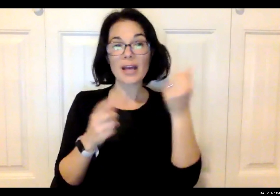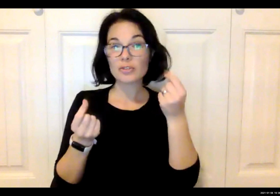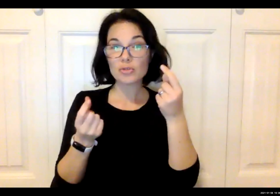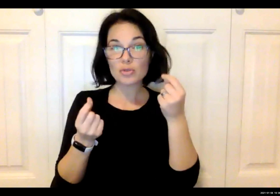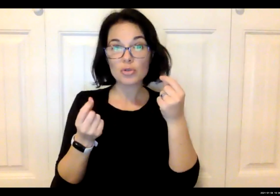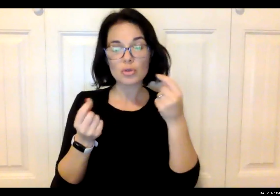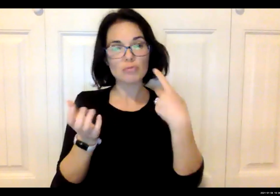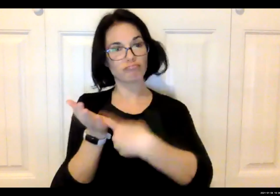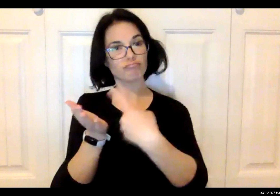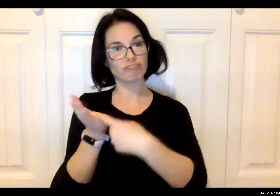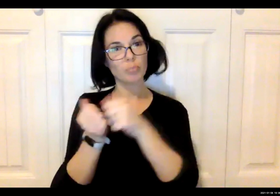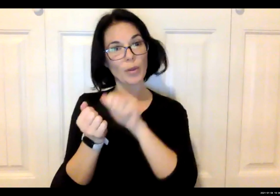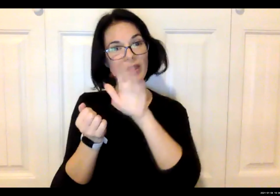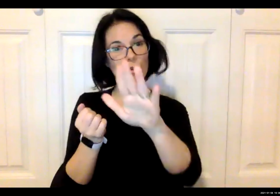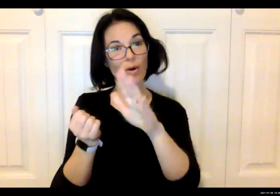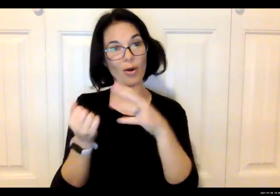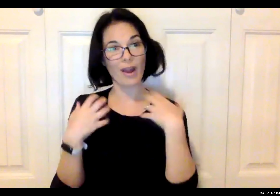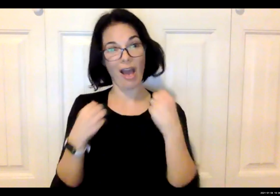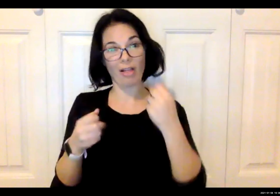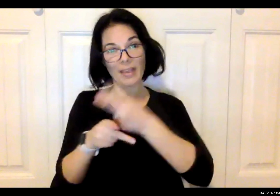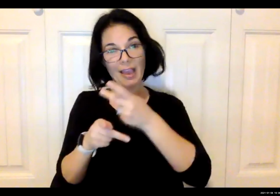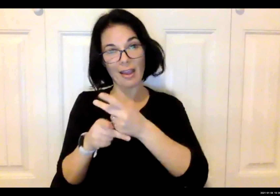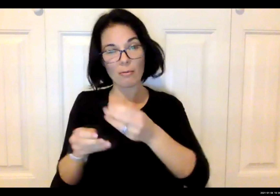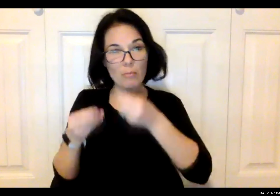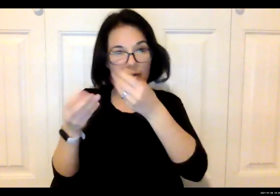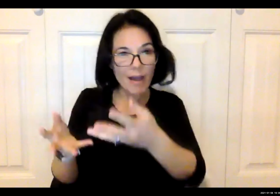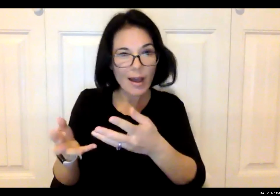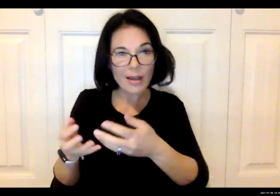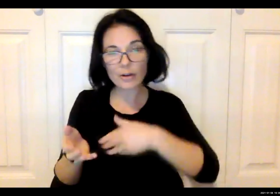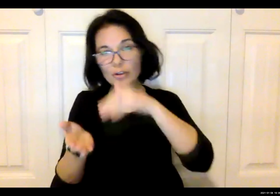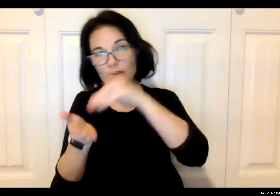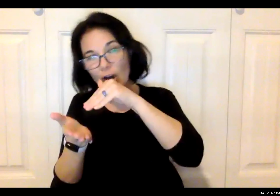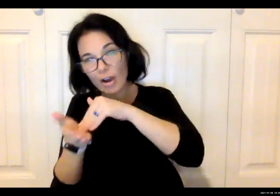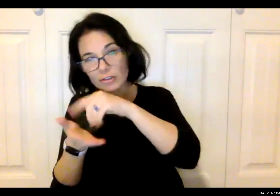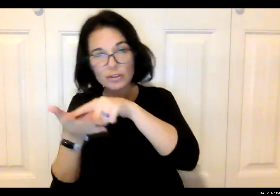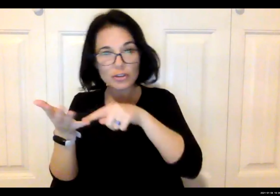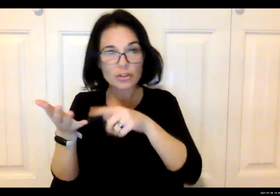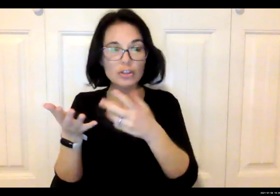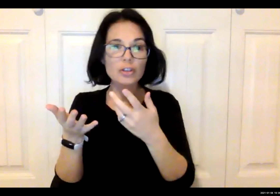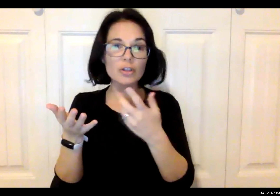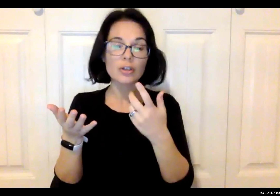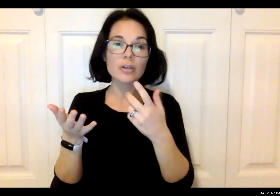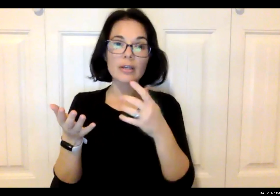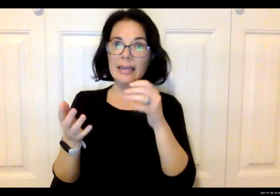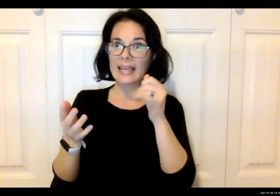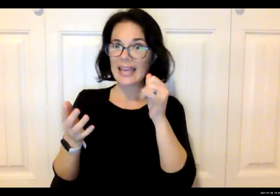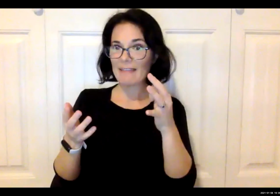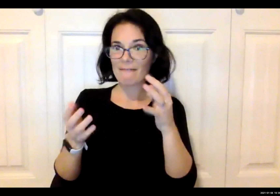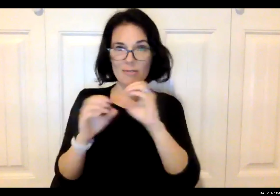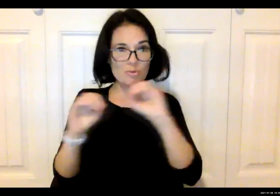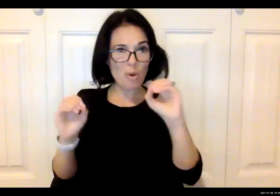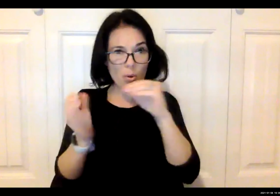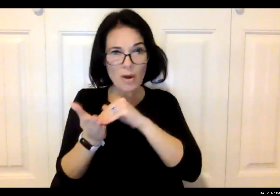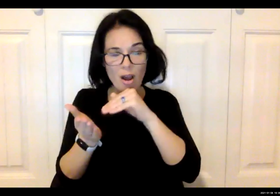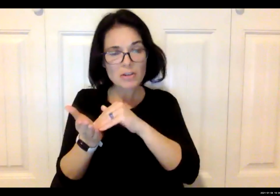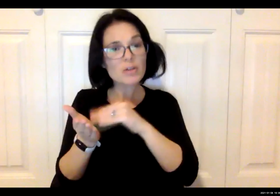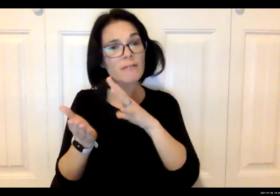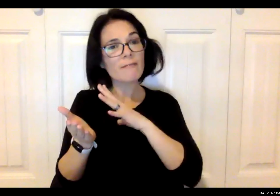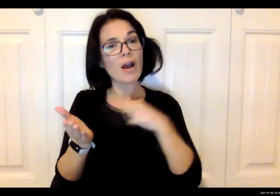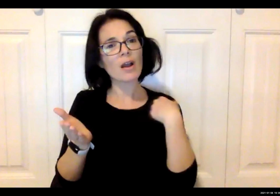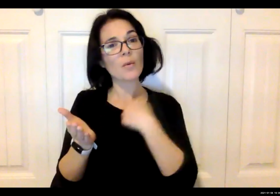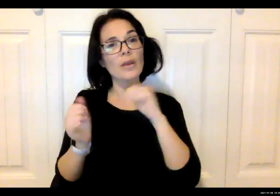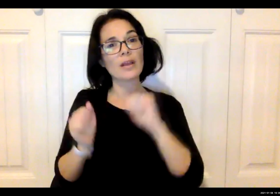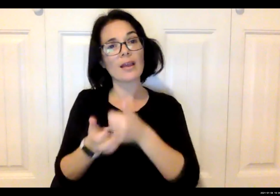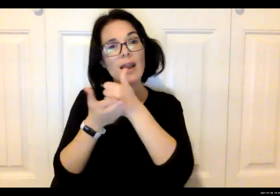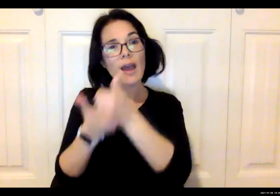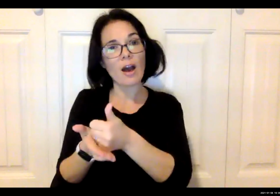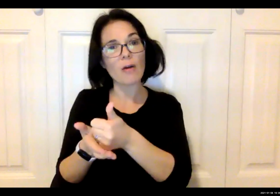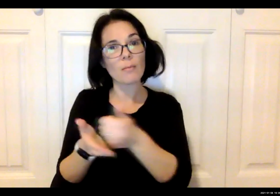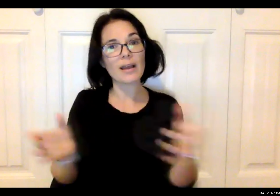and we can help connect you to one if you don't have one. There are a lot of factors